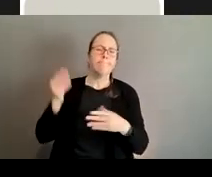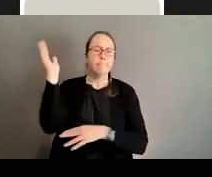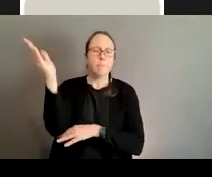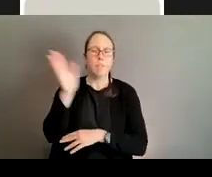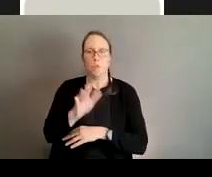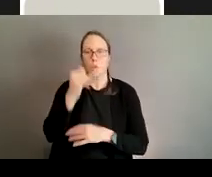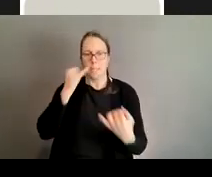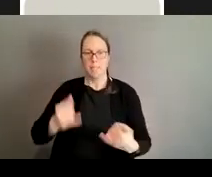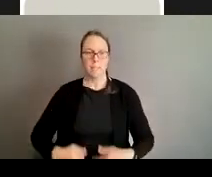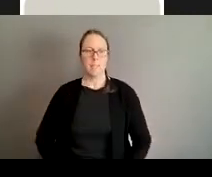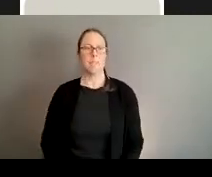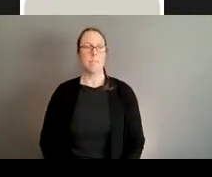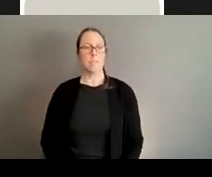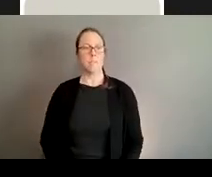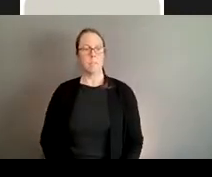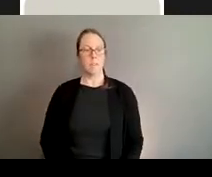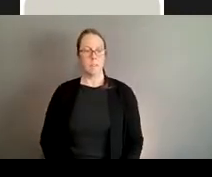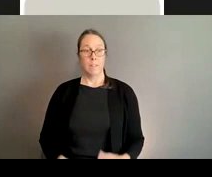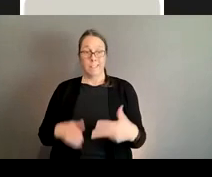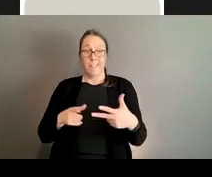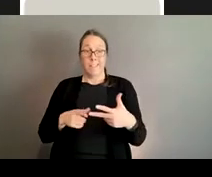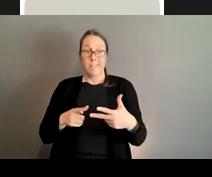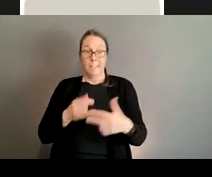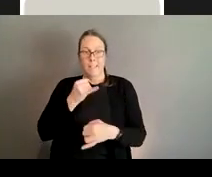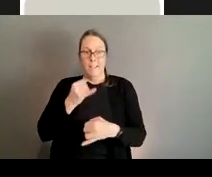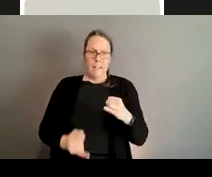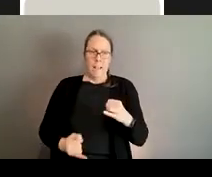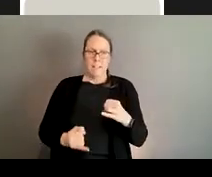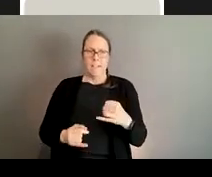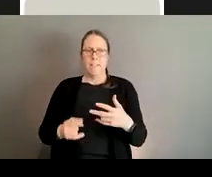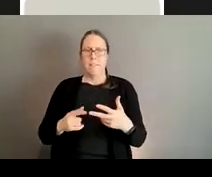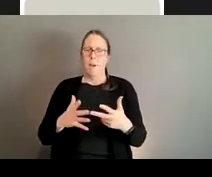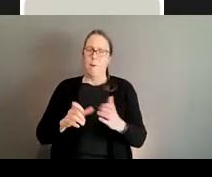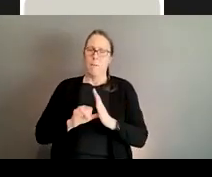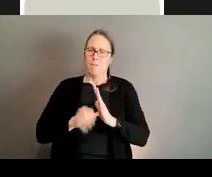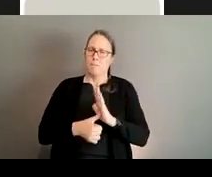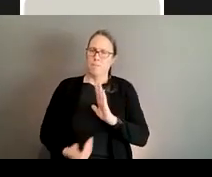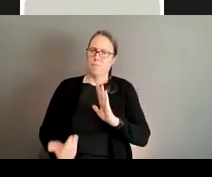And then lastly, I just want to stress again that the session information